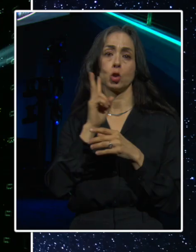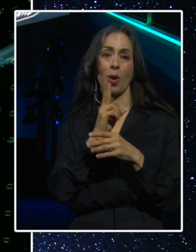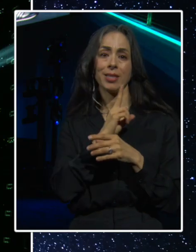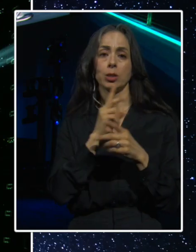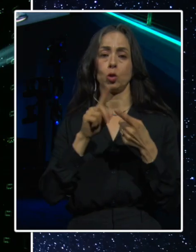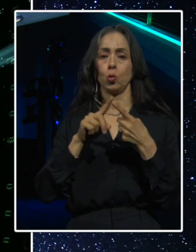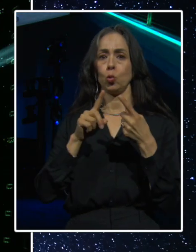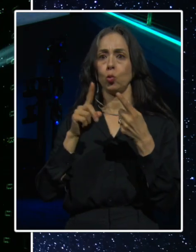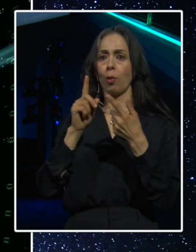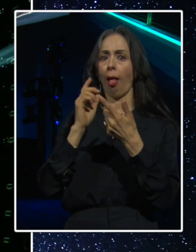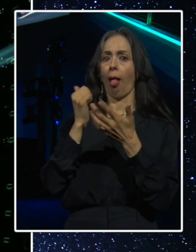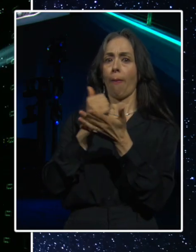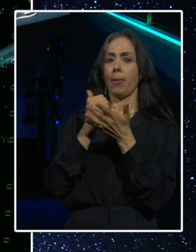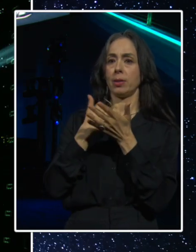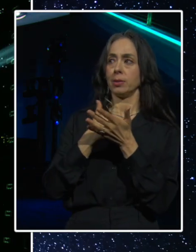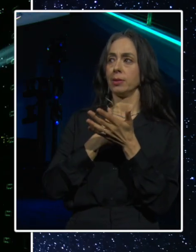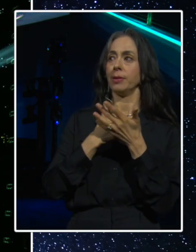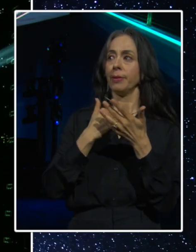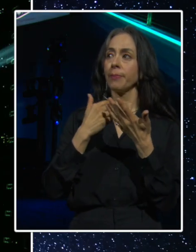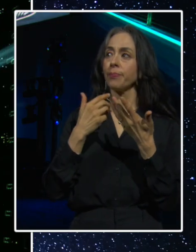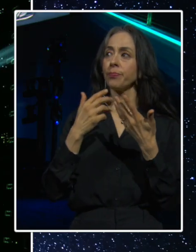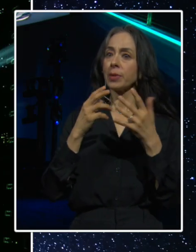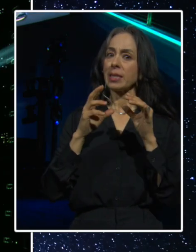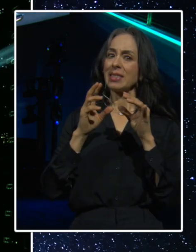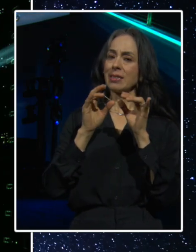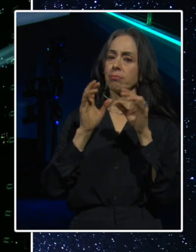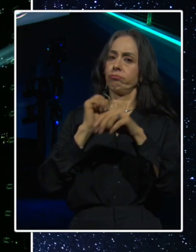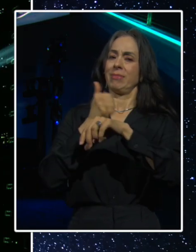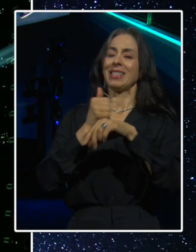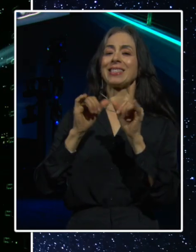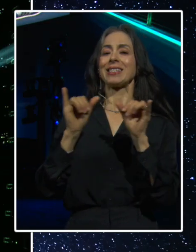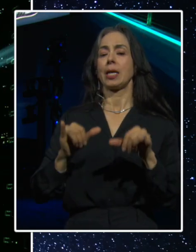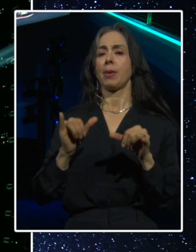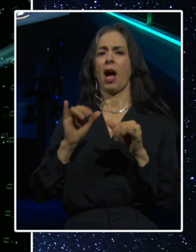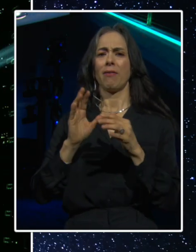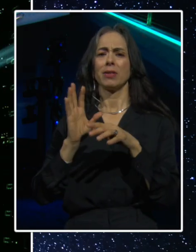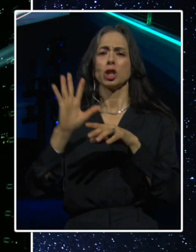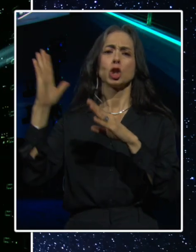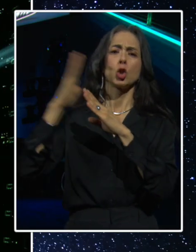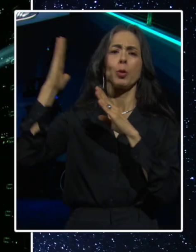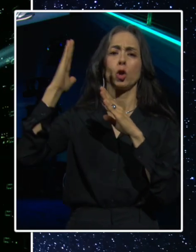that will enable us to operate these systems at superhuman level of efficiency.